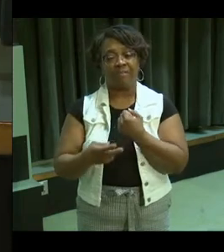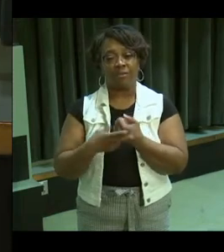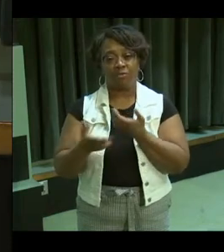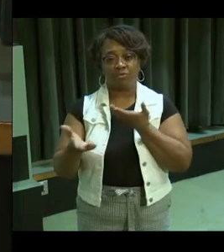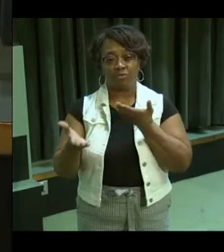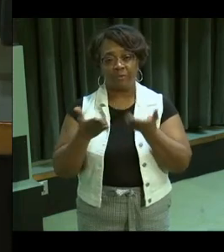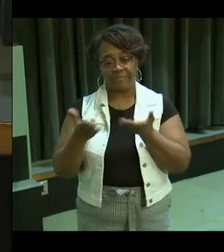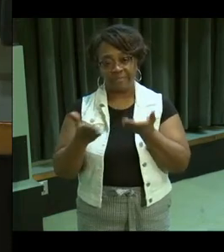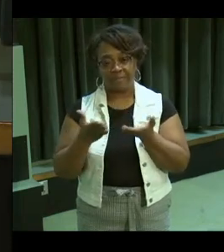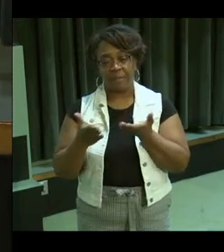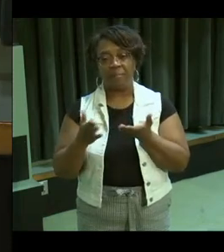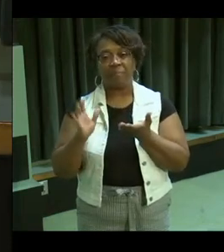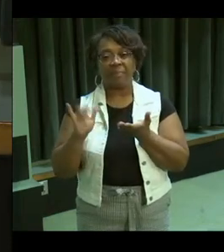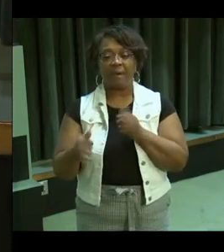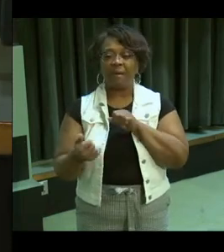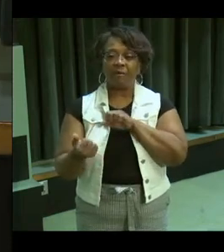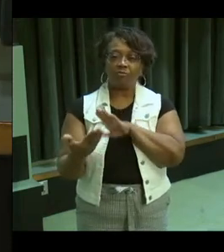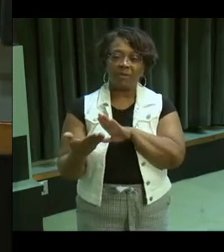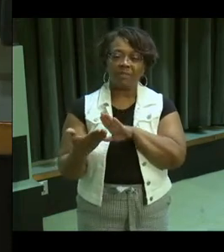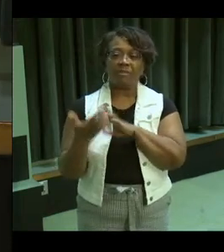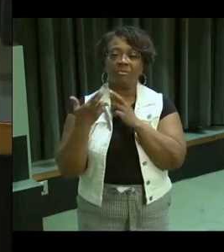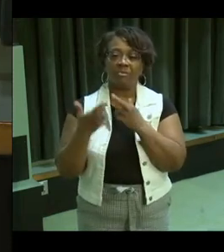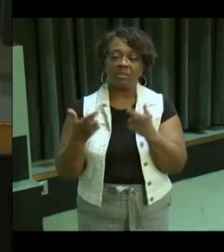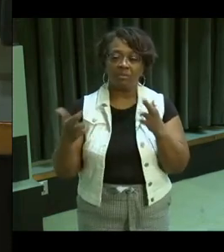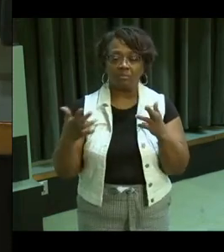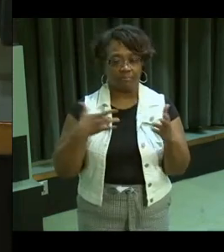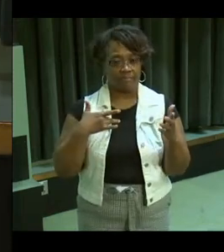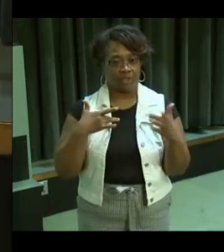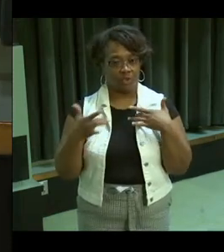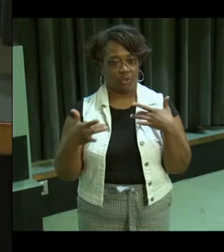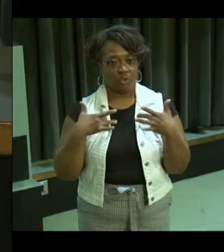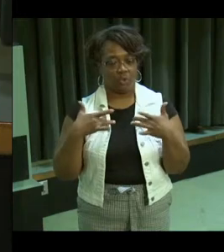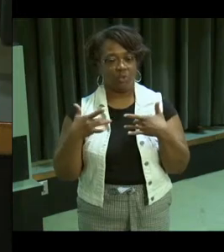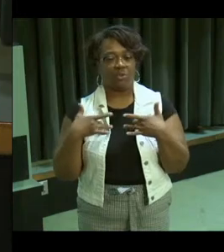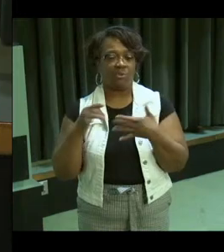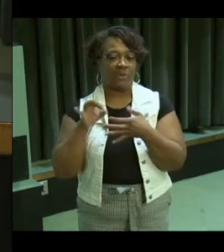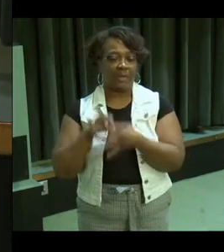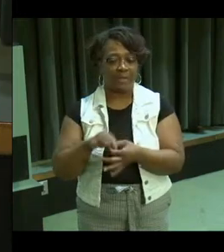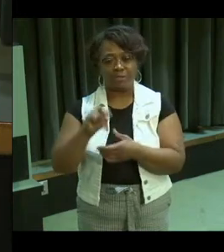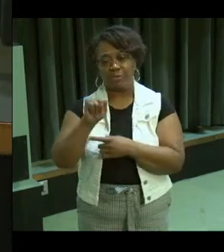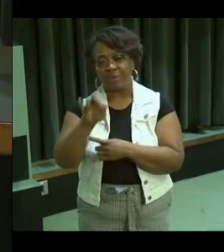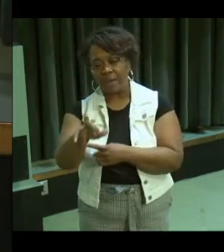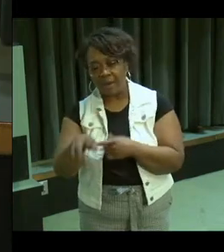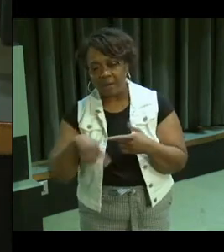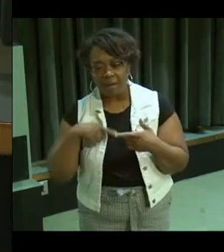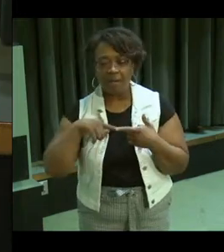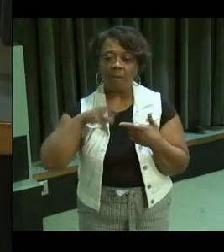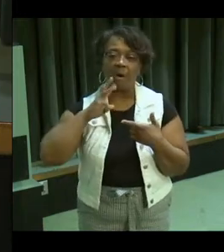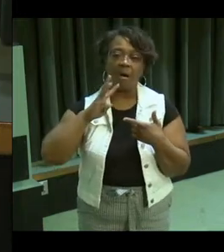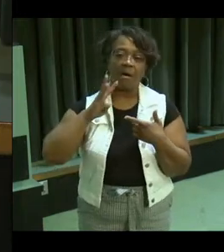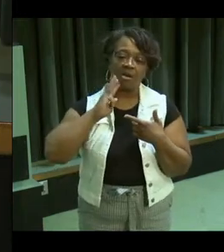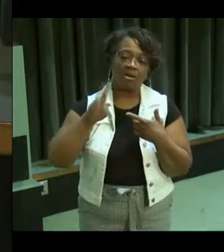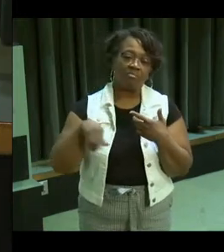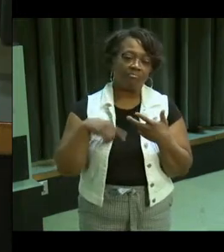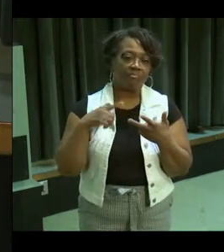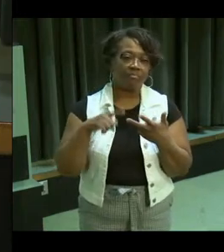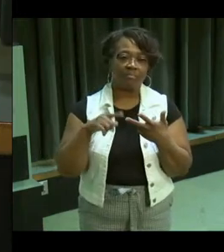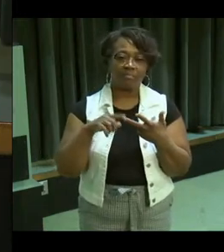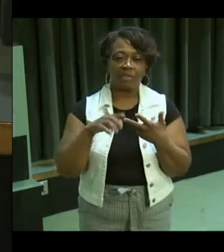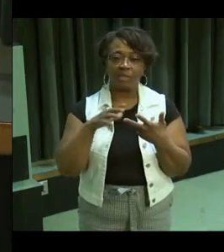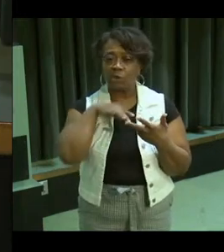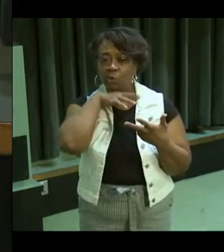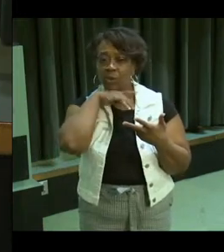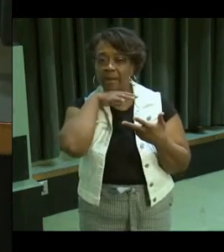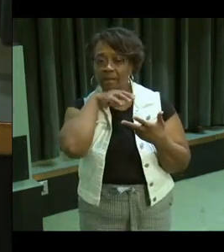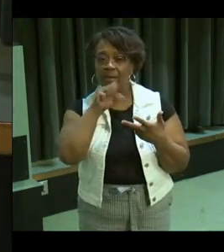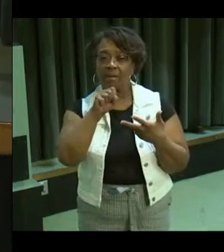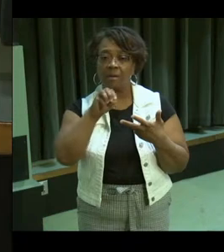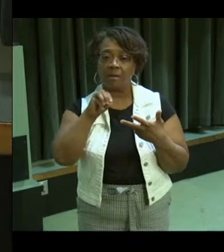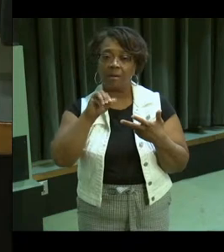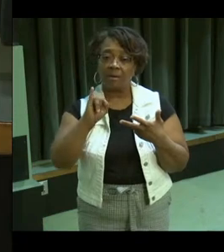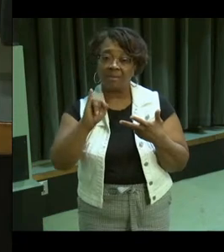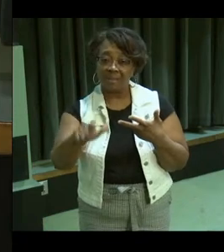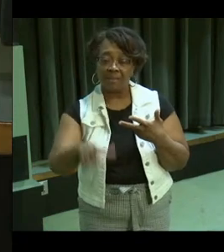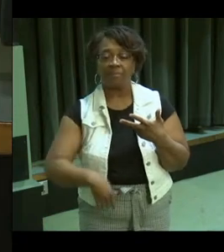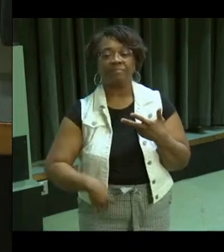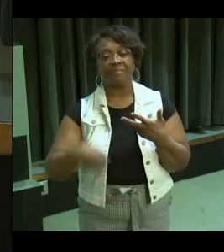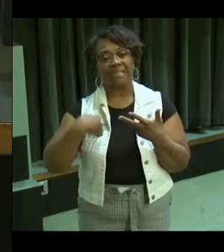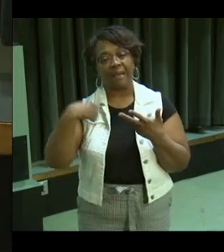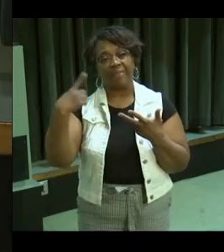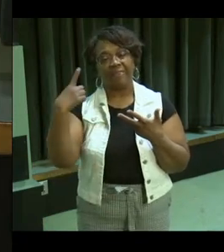addresses resource concerns, you